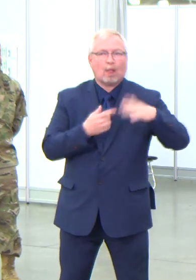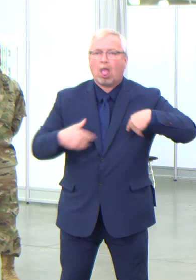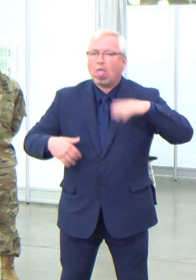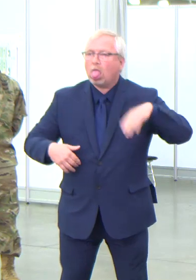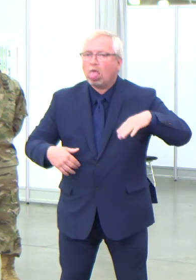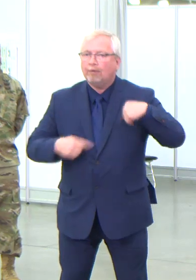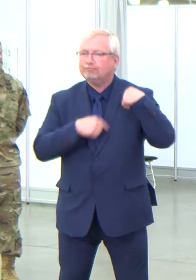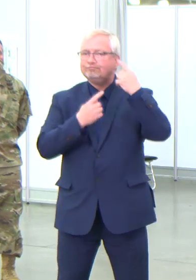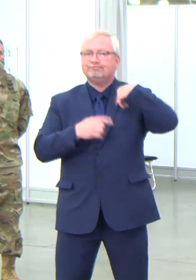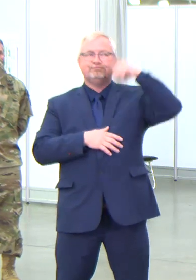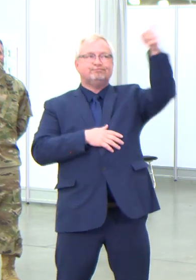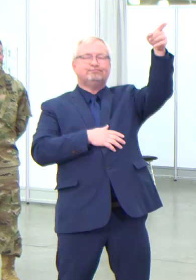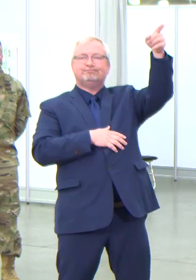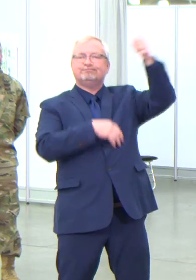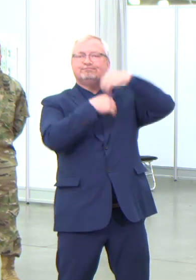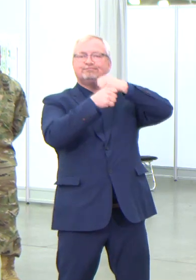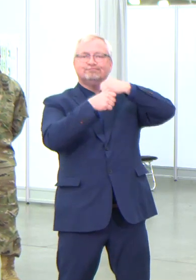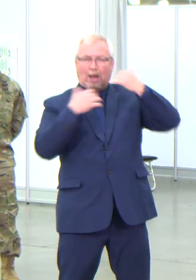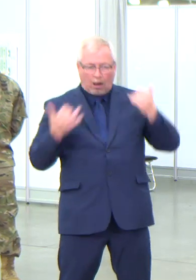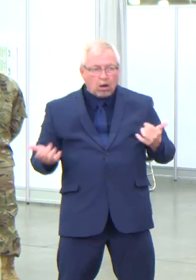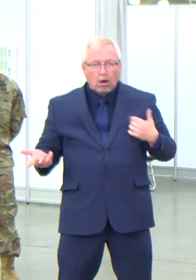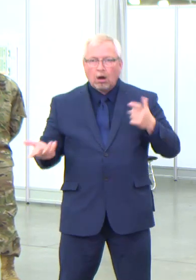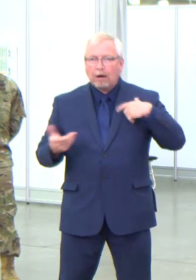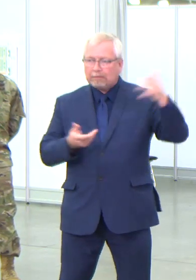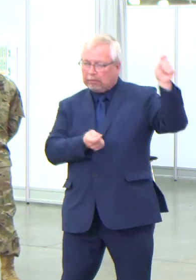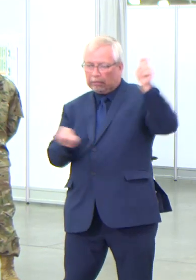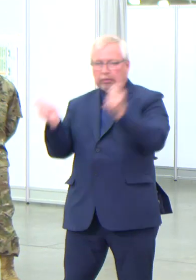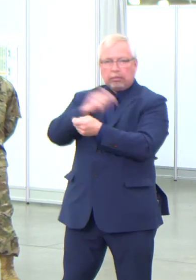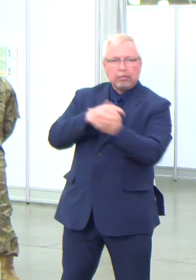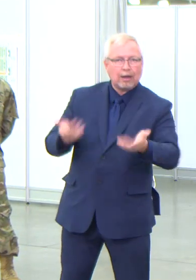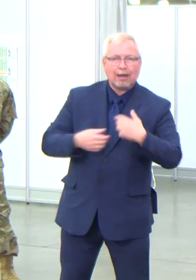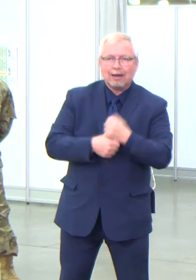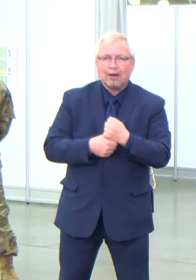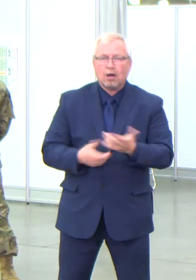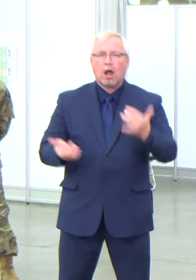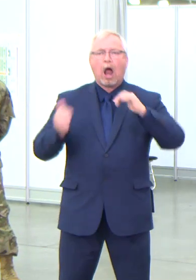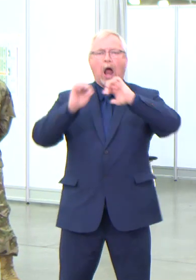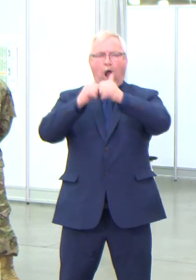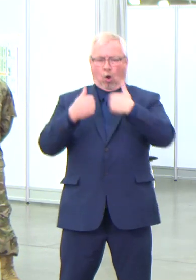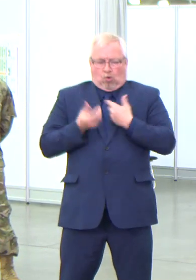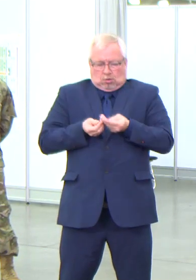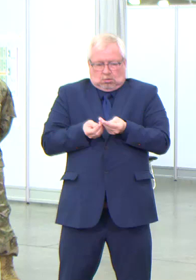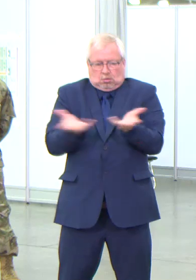into our nation. There are many steps. In addition to that, the healthcare delivery system has